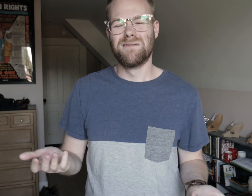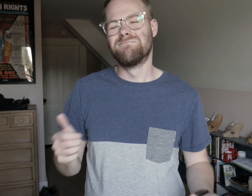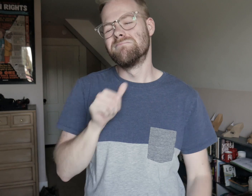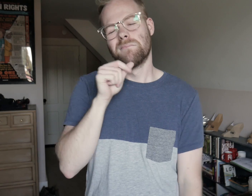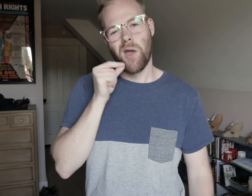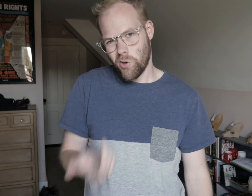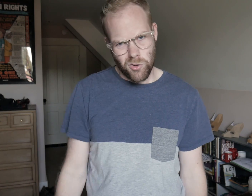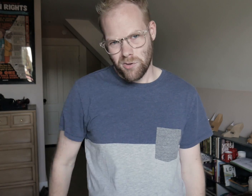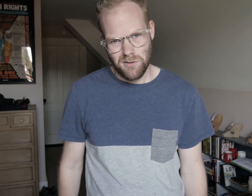That’s not cool.